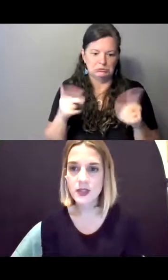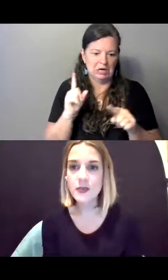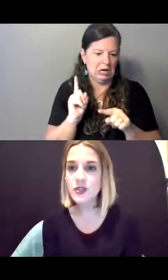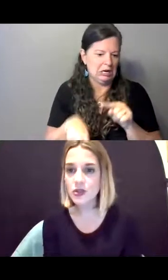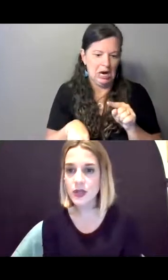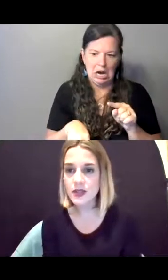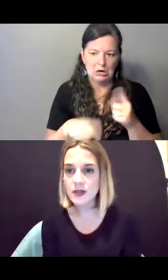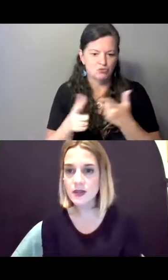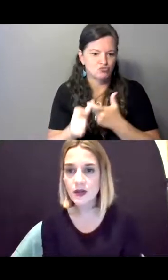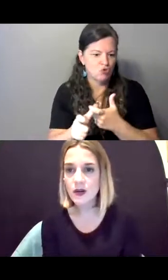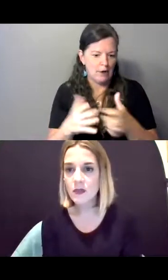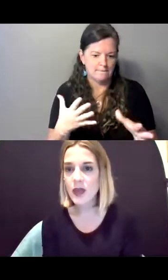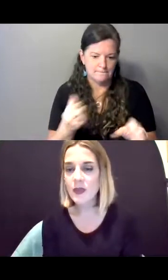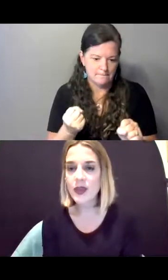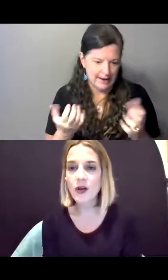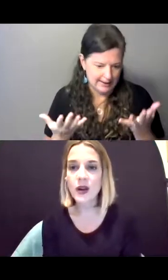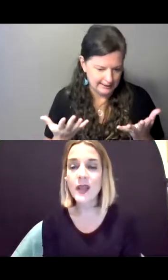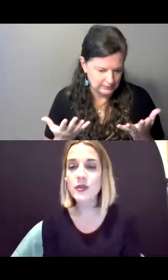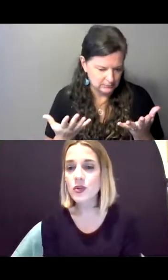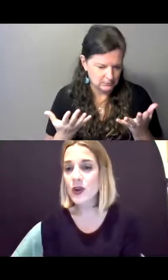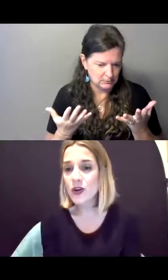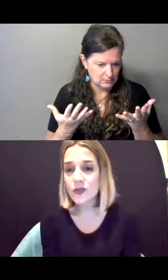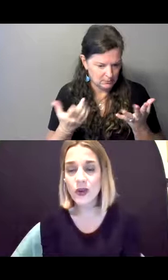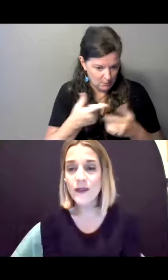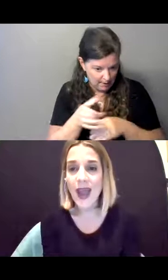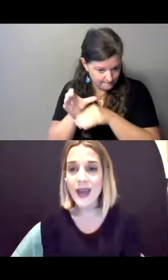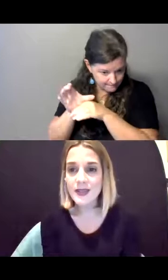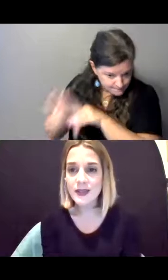some students maybe are unable to run fast.